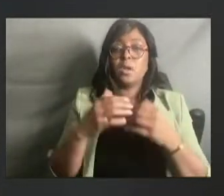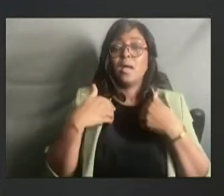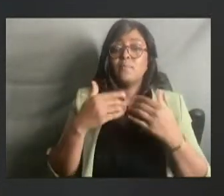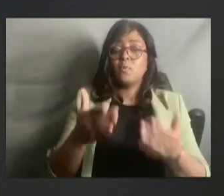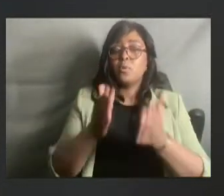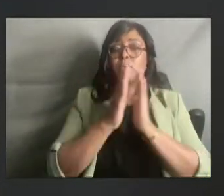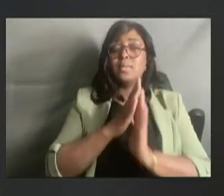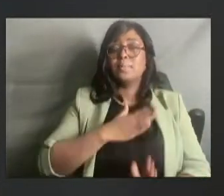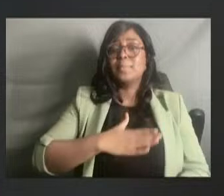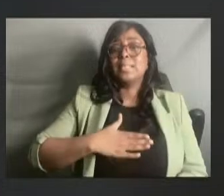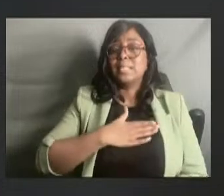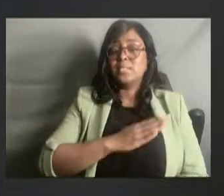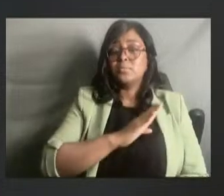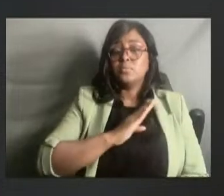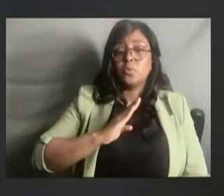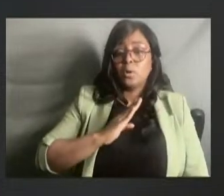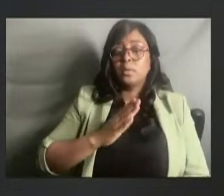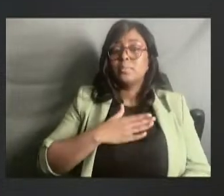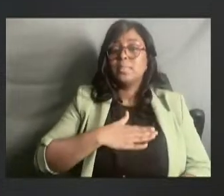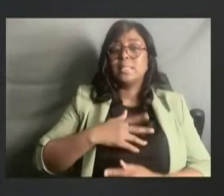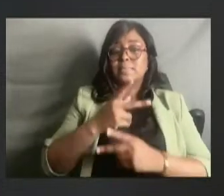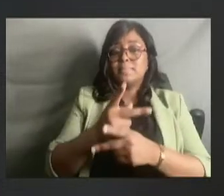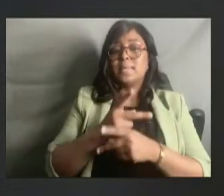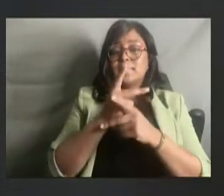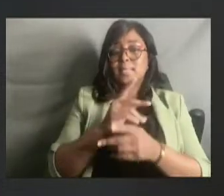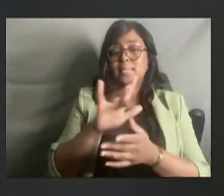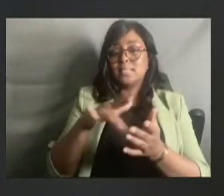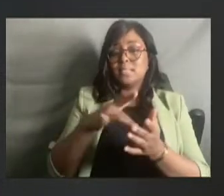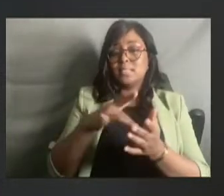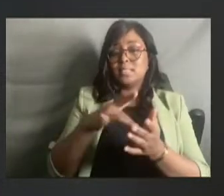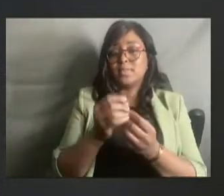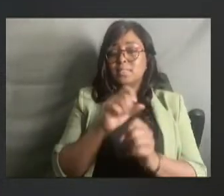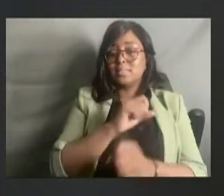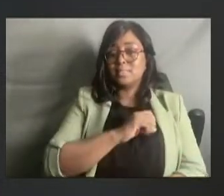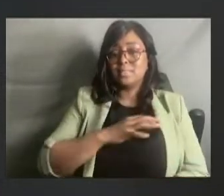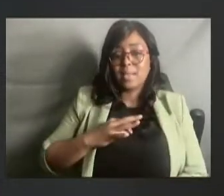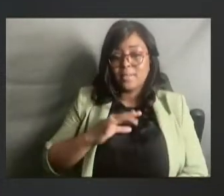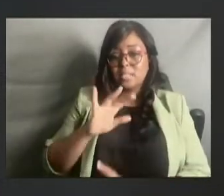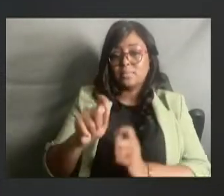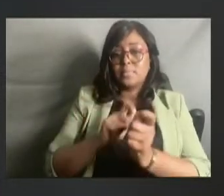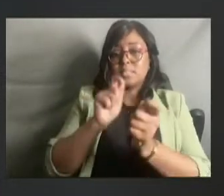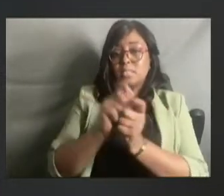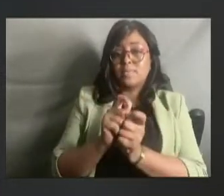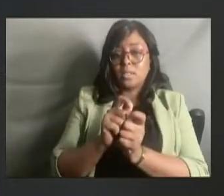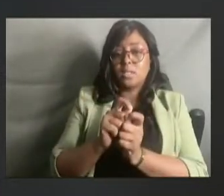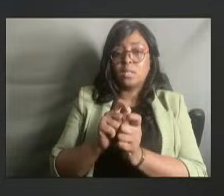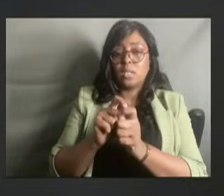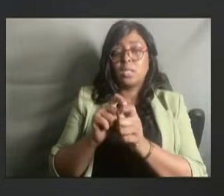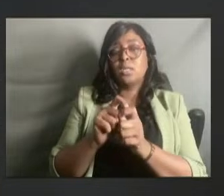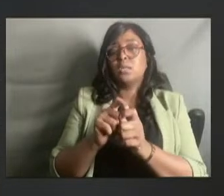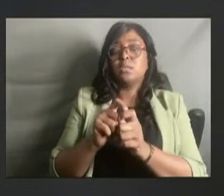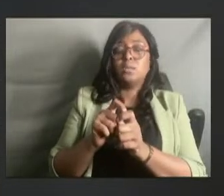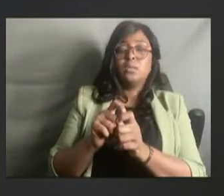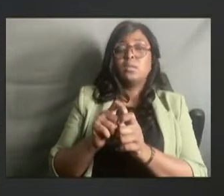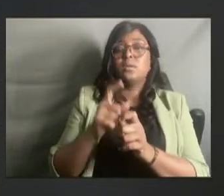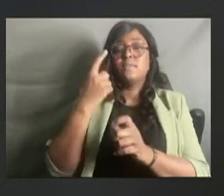But but it's important. There's a request here. Please board.